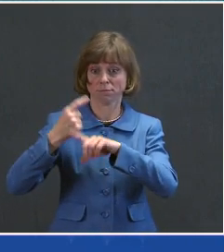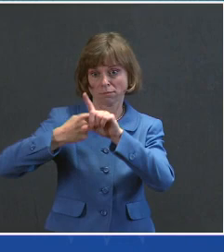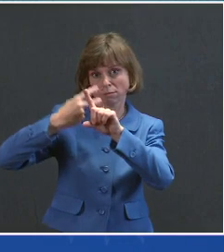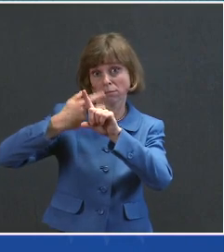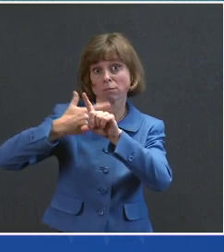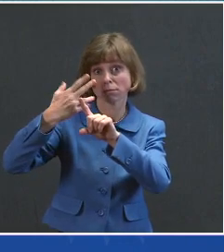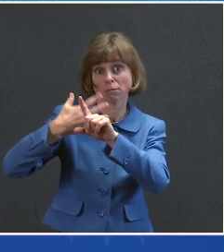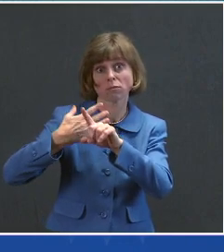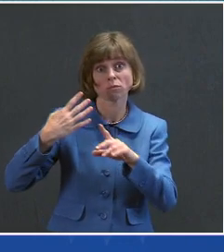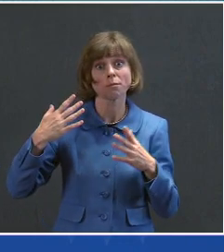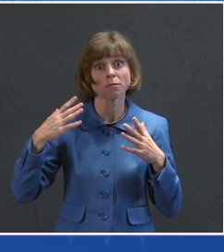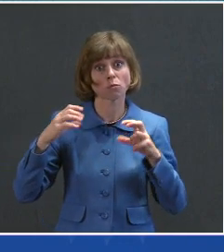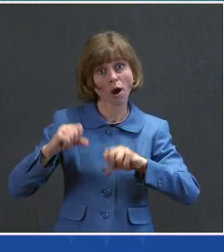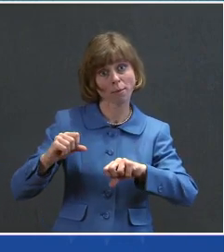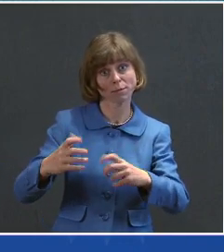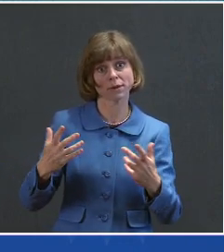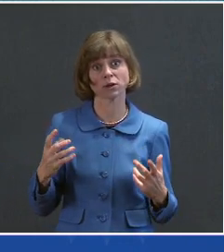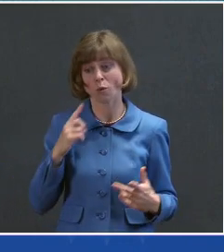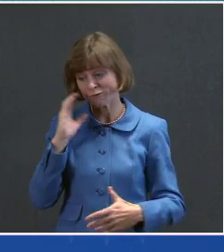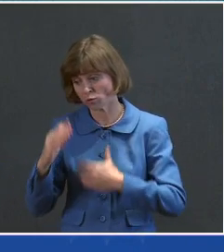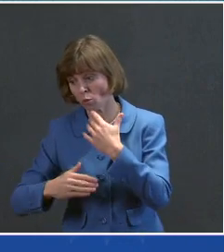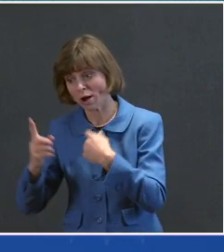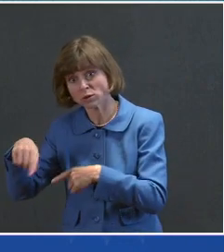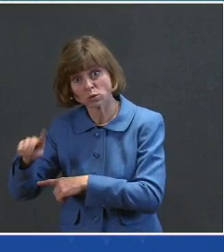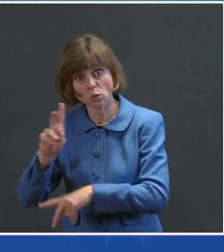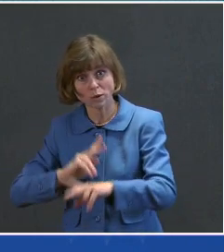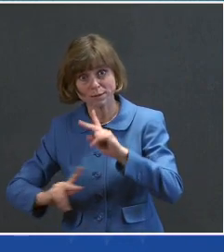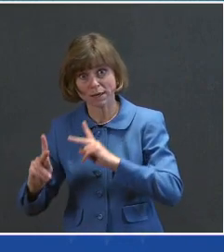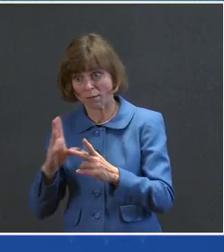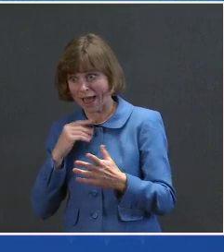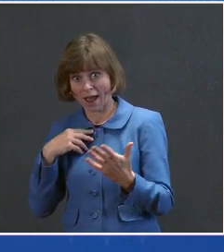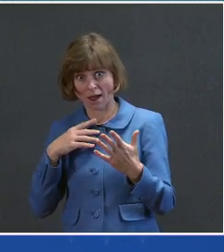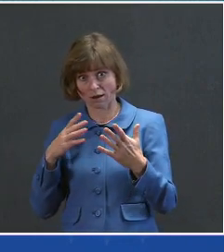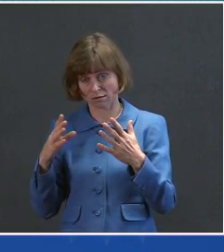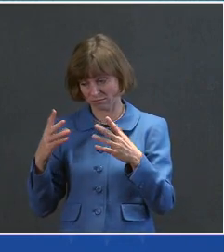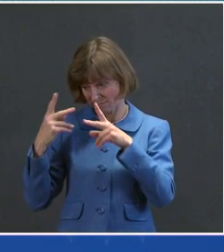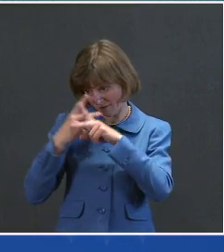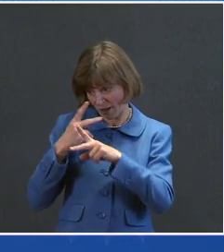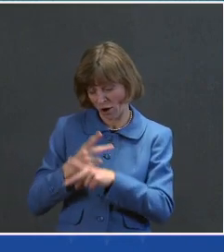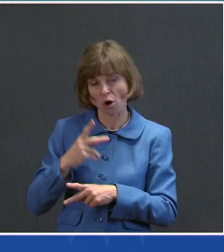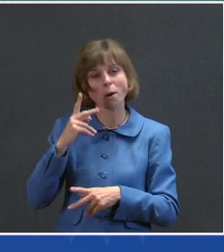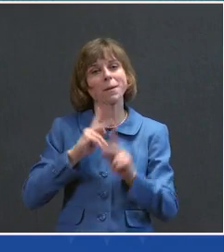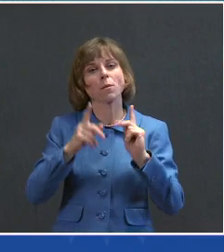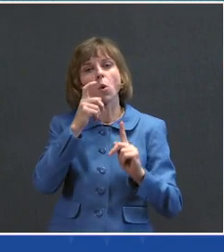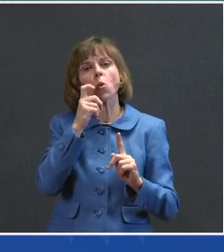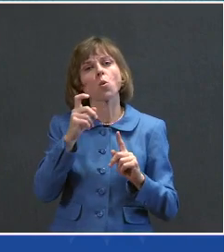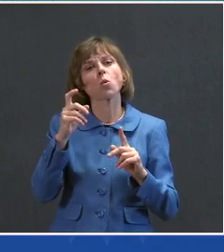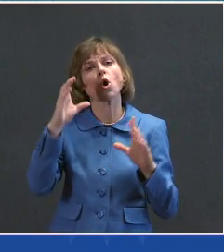to get people on the right path for consideration of asy- -- for asylum seekers and others. Now is not the moment for that.